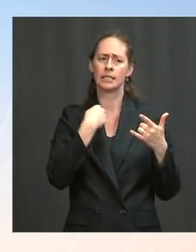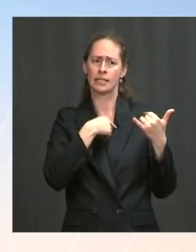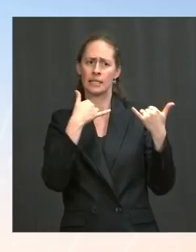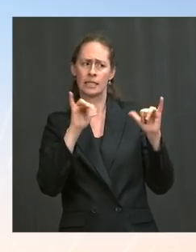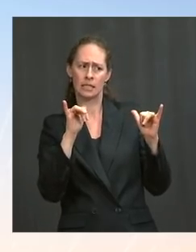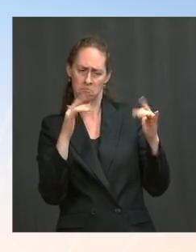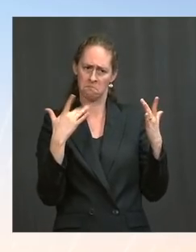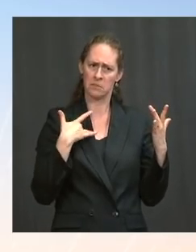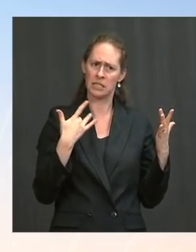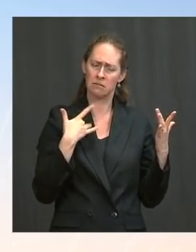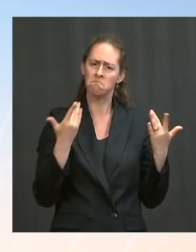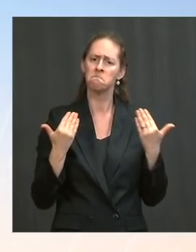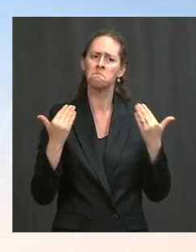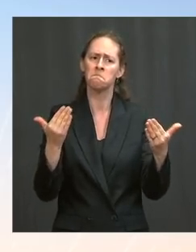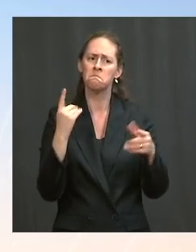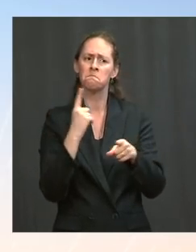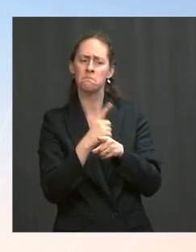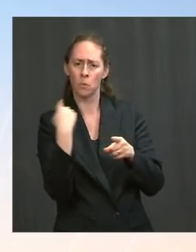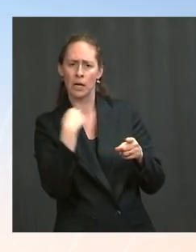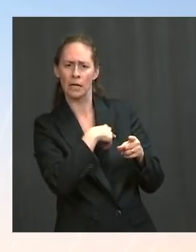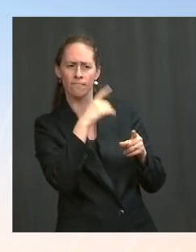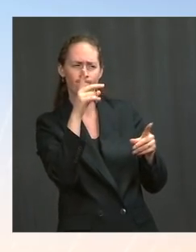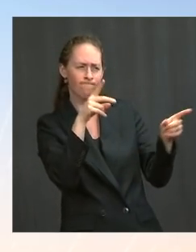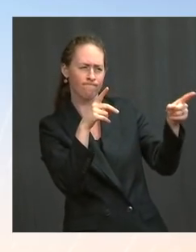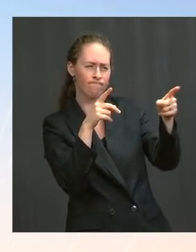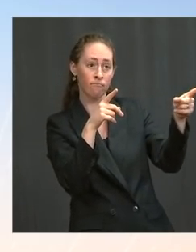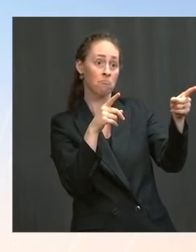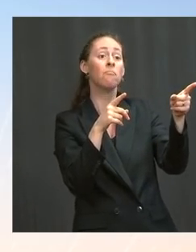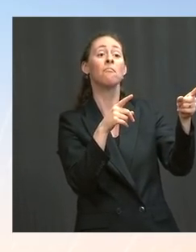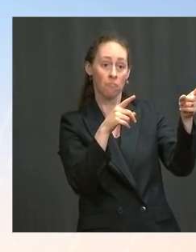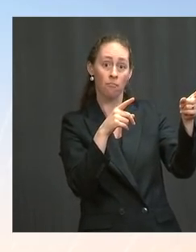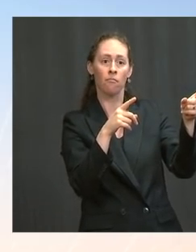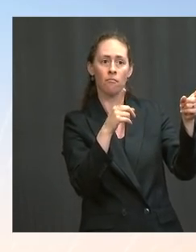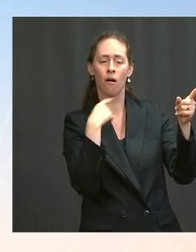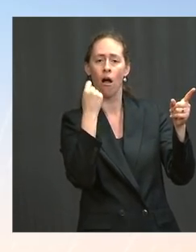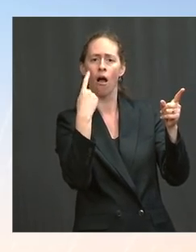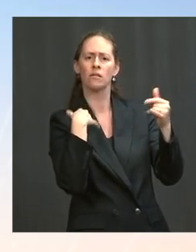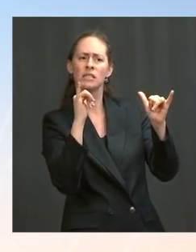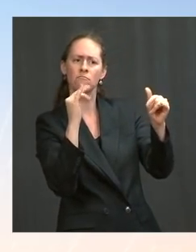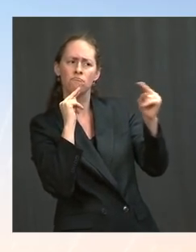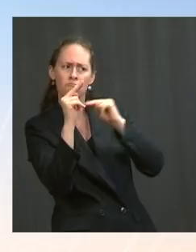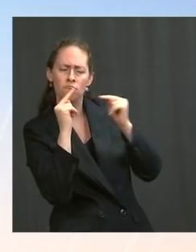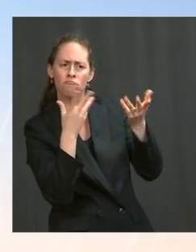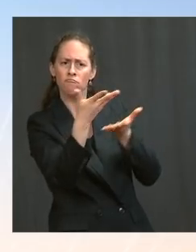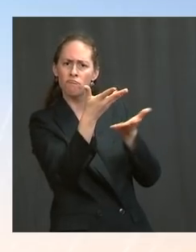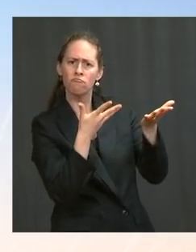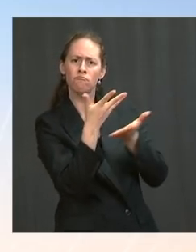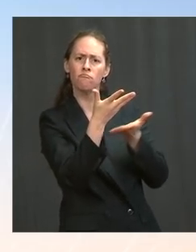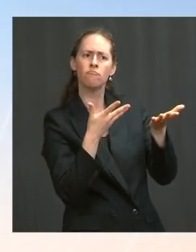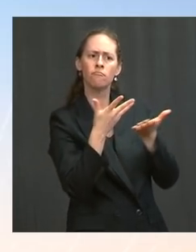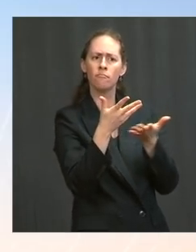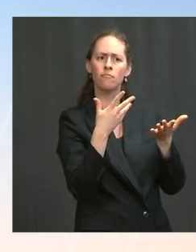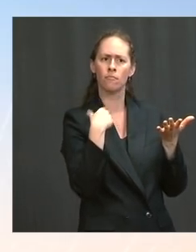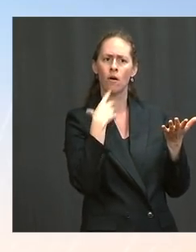seeking the opportunity to move forward on negotiations to prevent Iran from acquiring a nuclear weapon